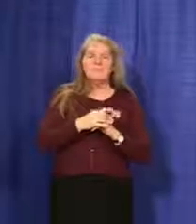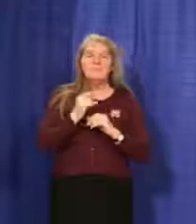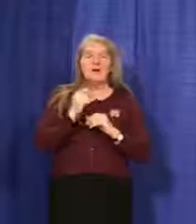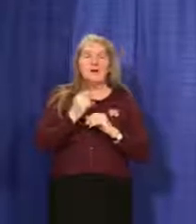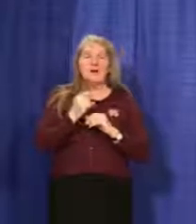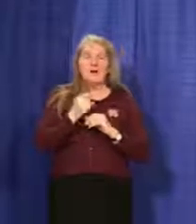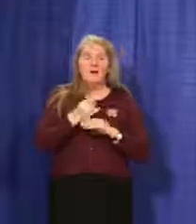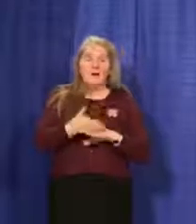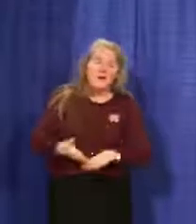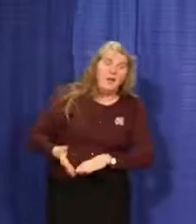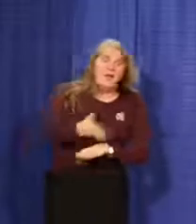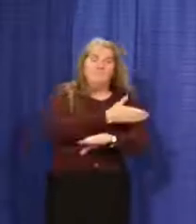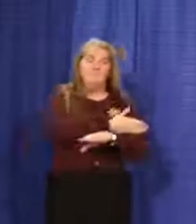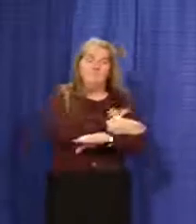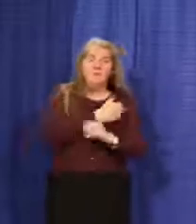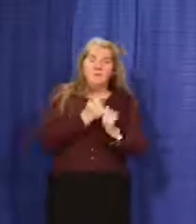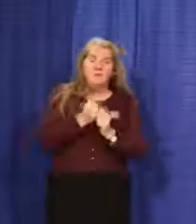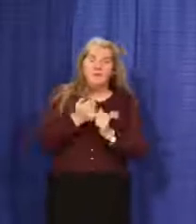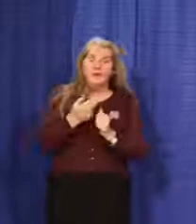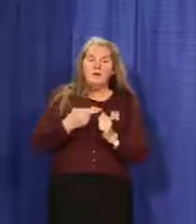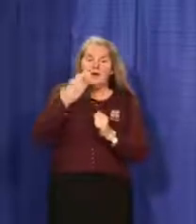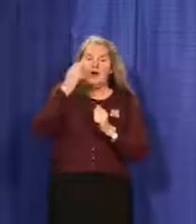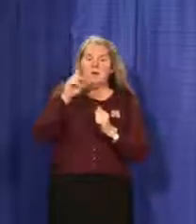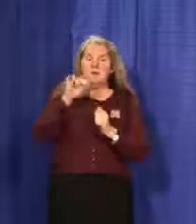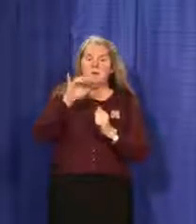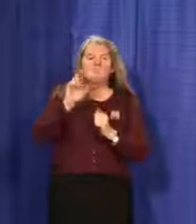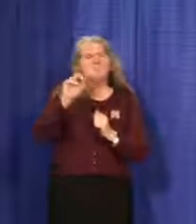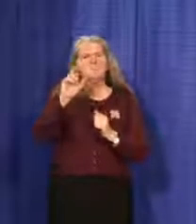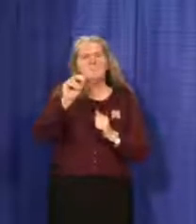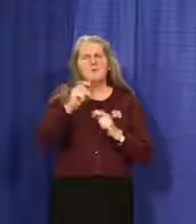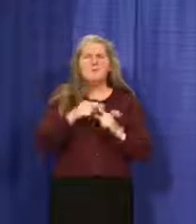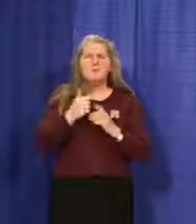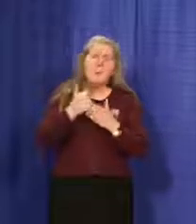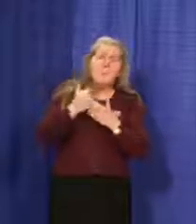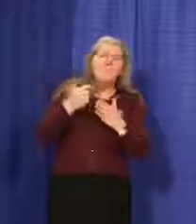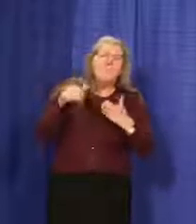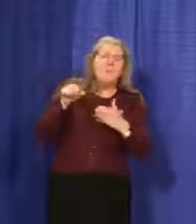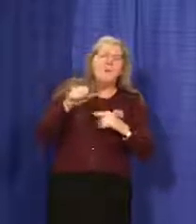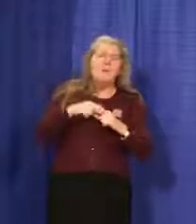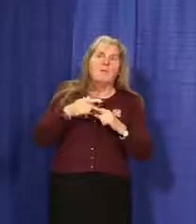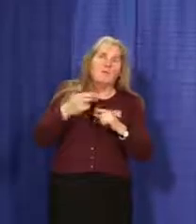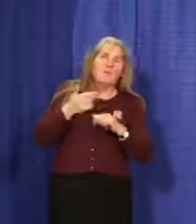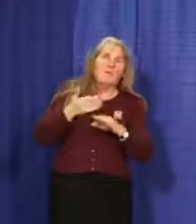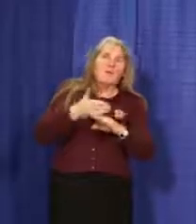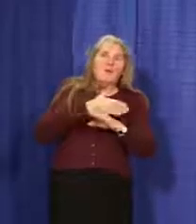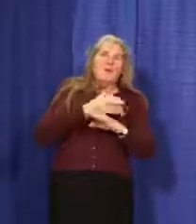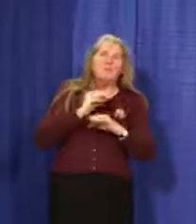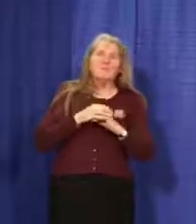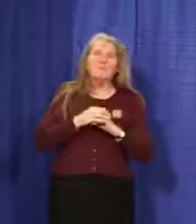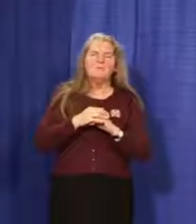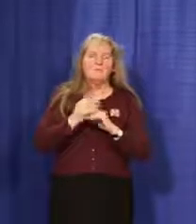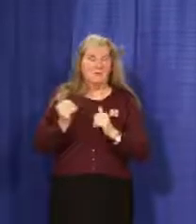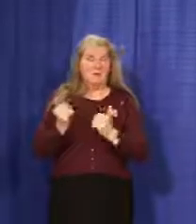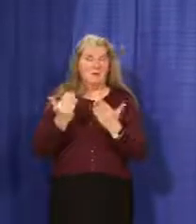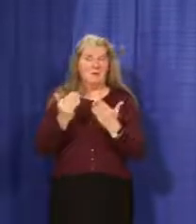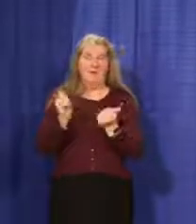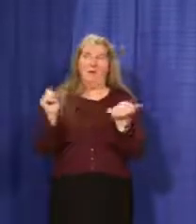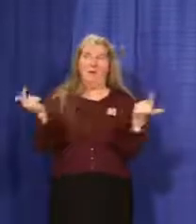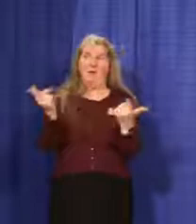effect is modest, and that there is a certain amount of trade off. So it is not something that I necessarily recommend for the